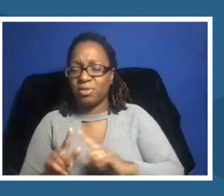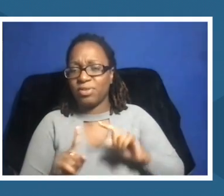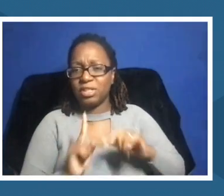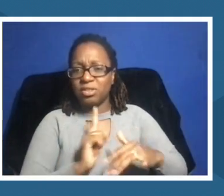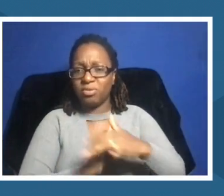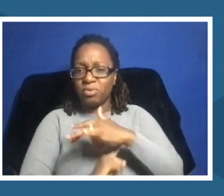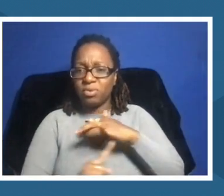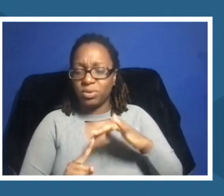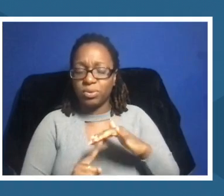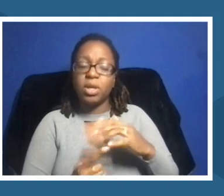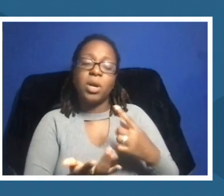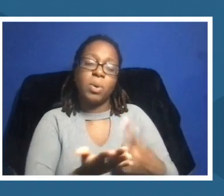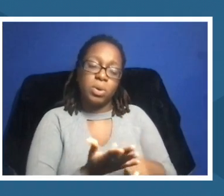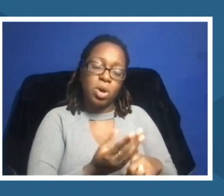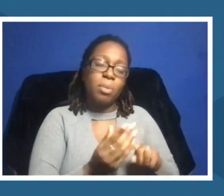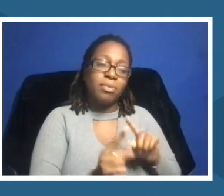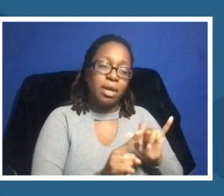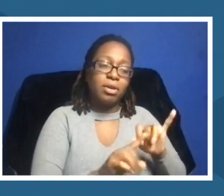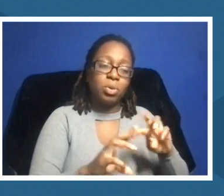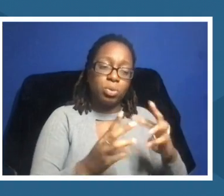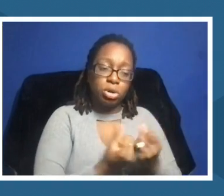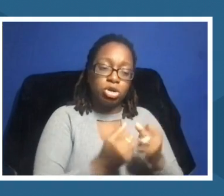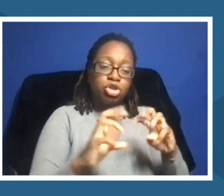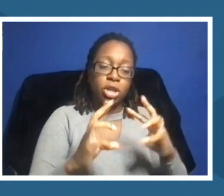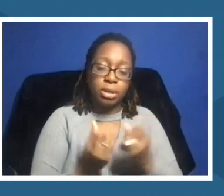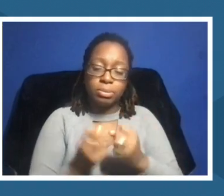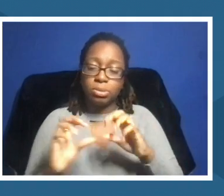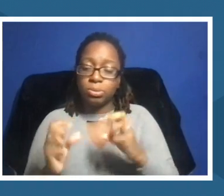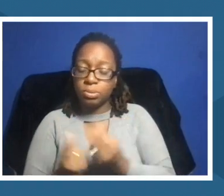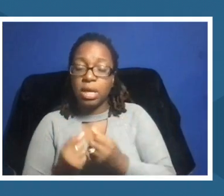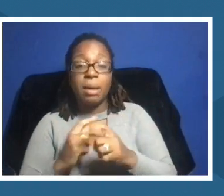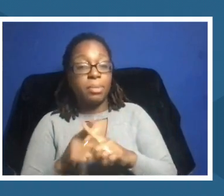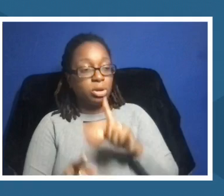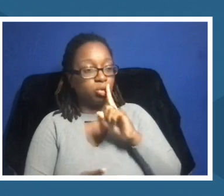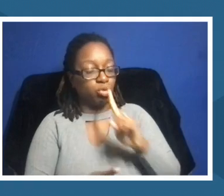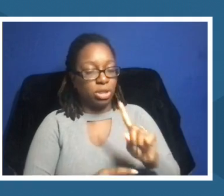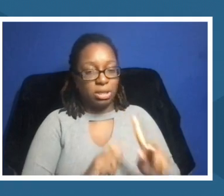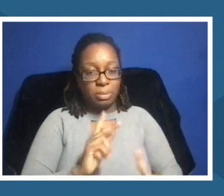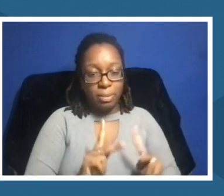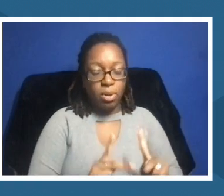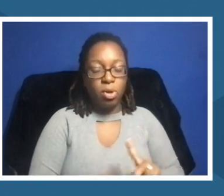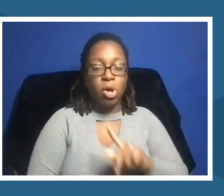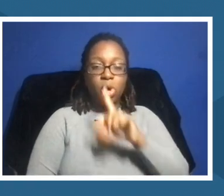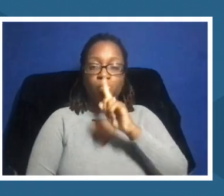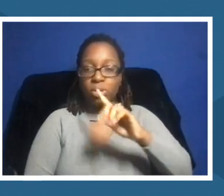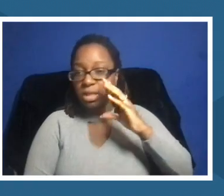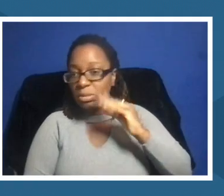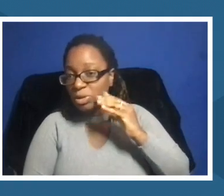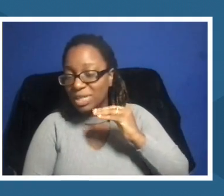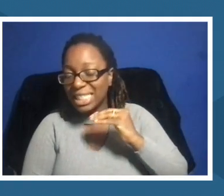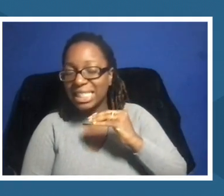having conversations with real people to talk about those real lived experiences